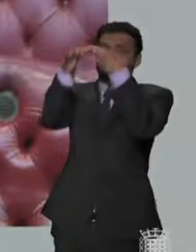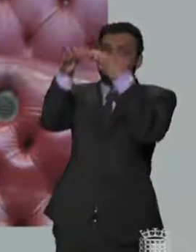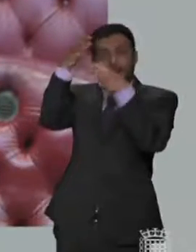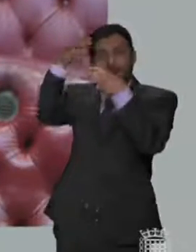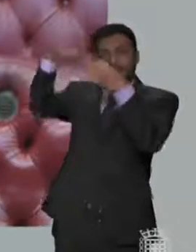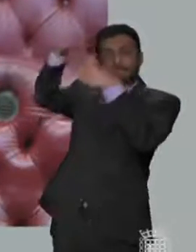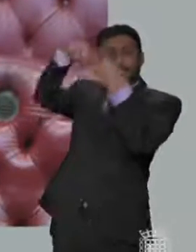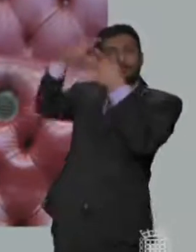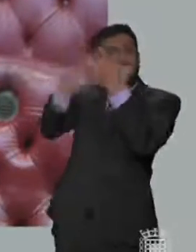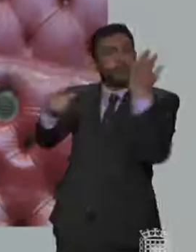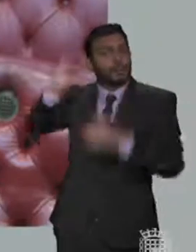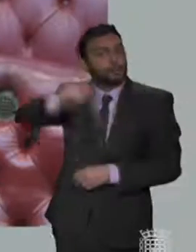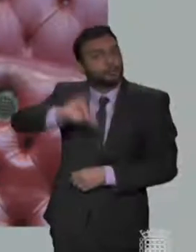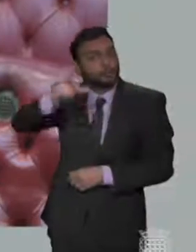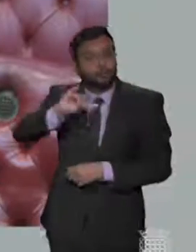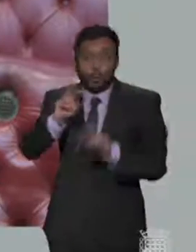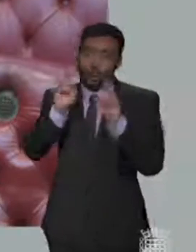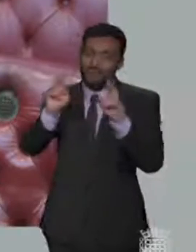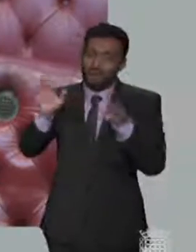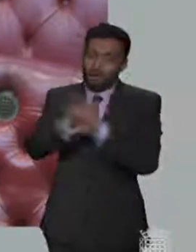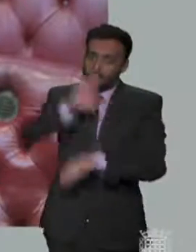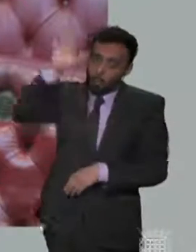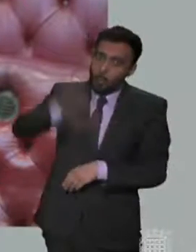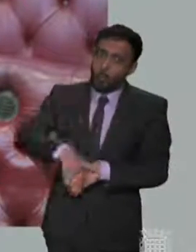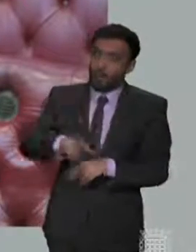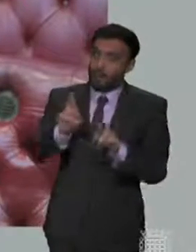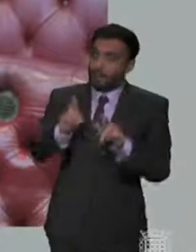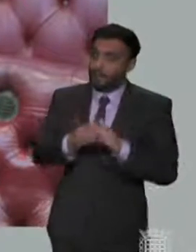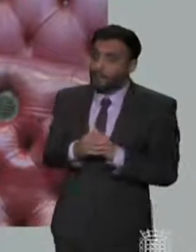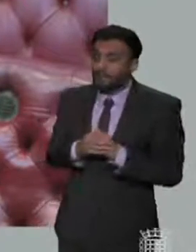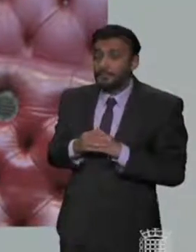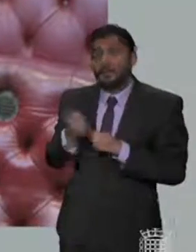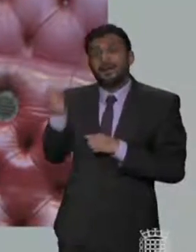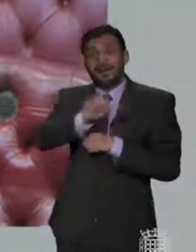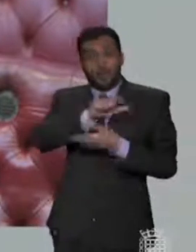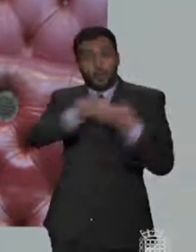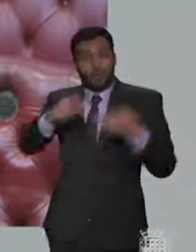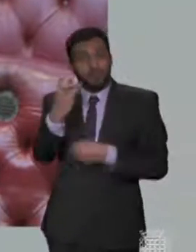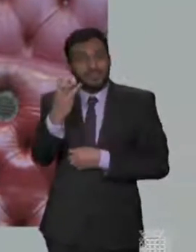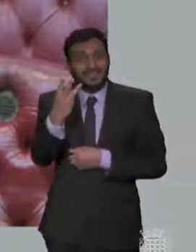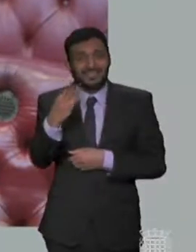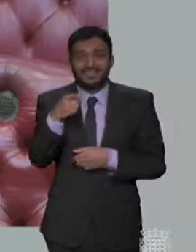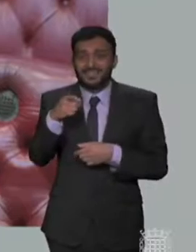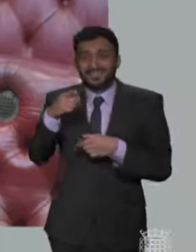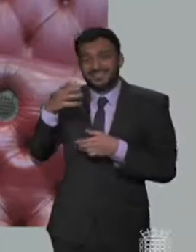that it will and on clause 3 which places a duty on the secretary of state to issue guidance on the